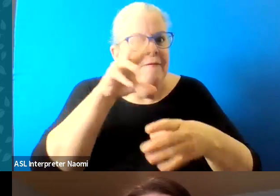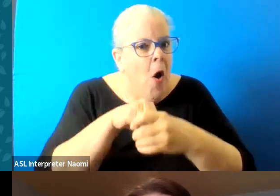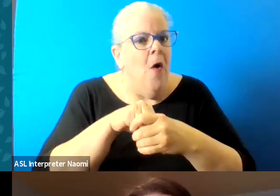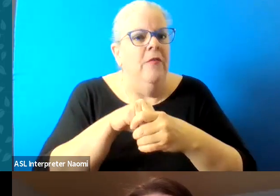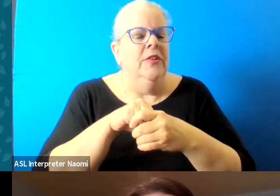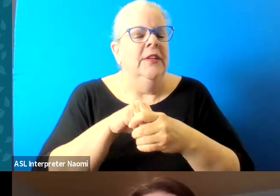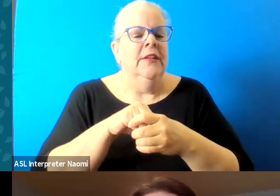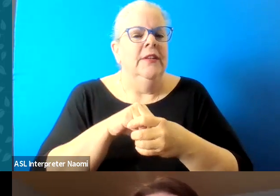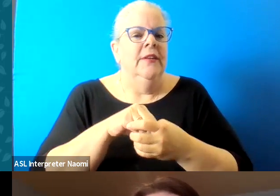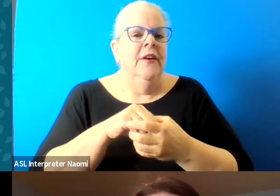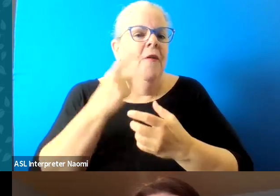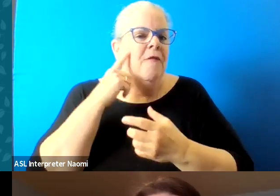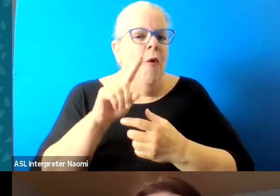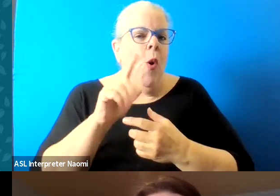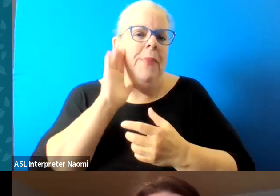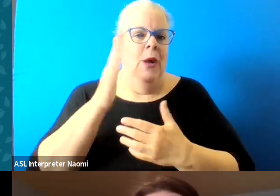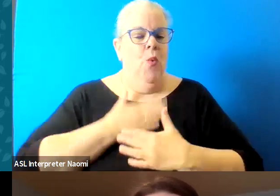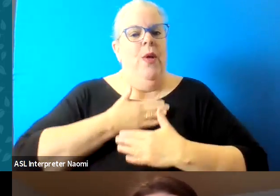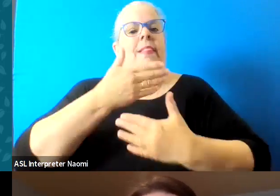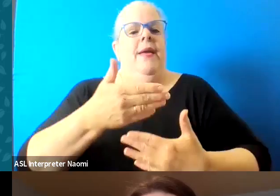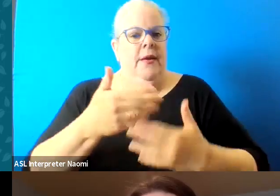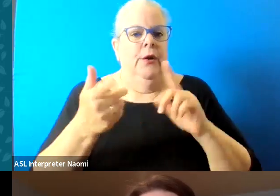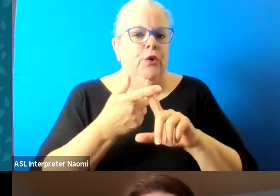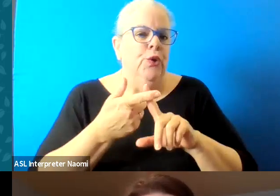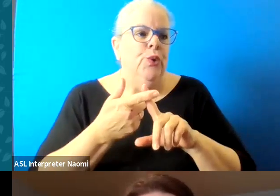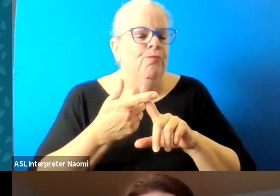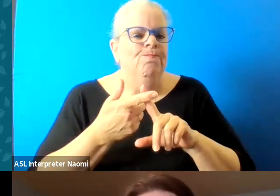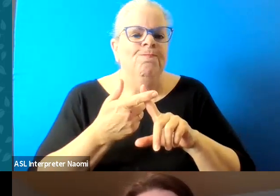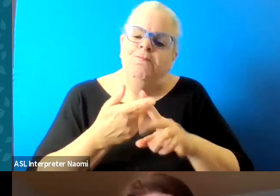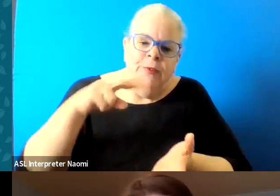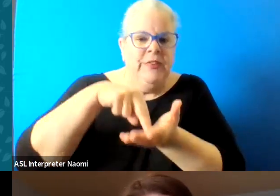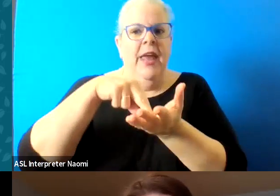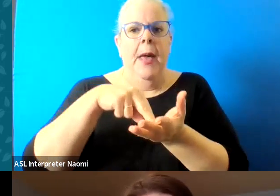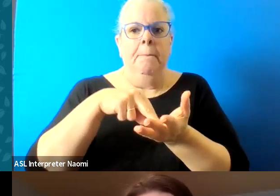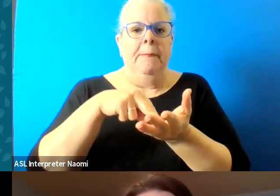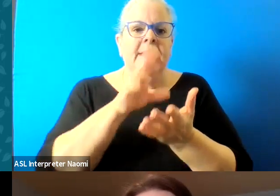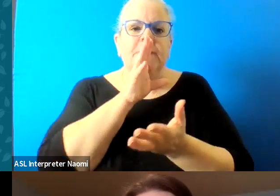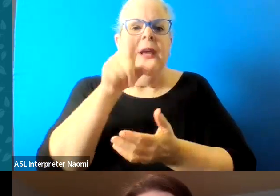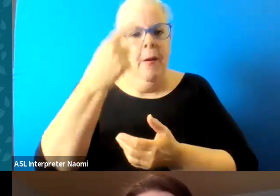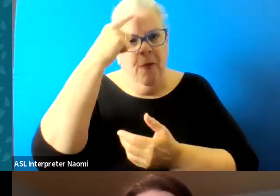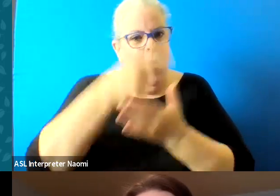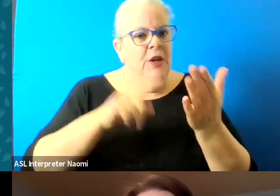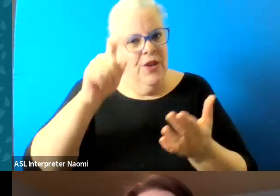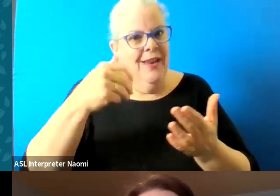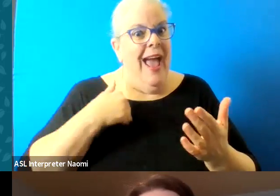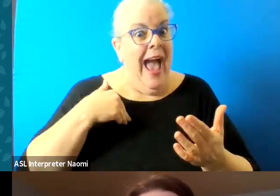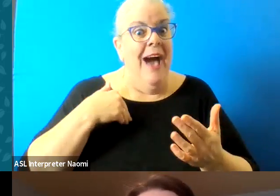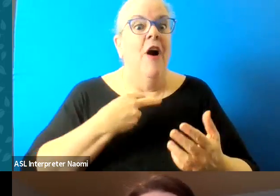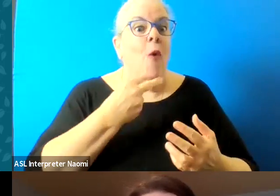And, you know, for just being willing to stand up for what you need and to have a voice. So, you know, it is.